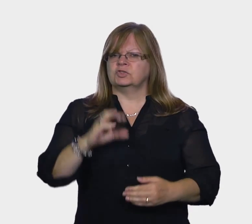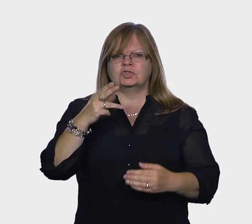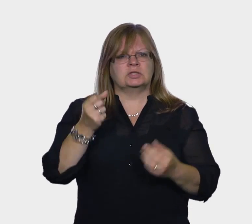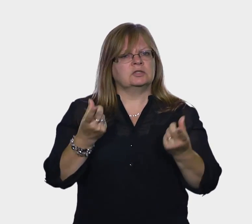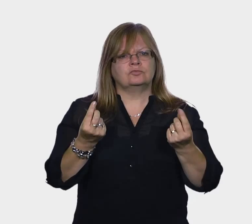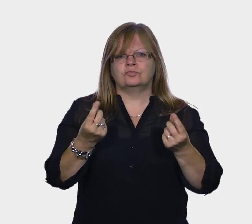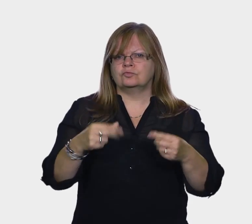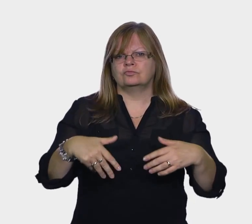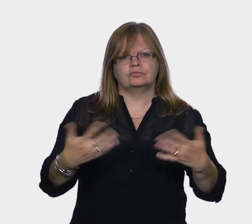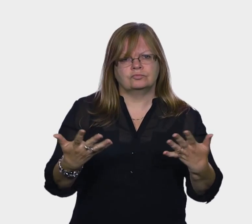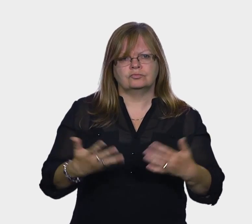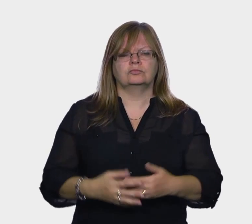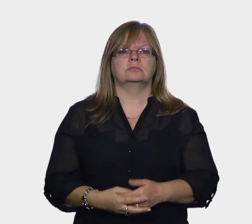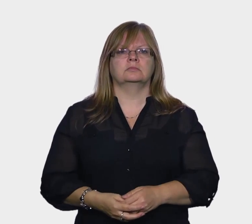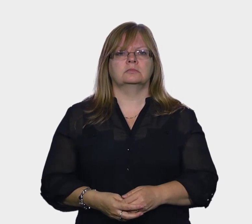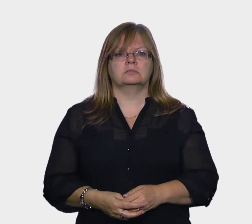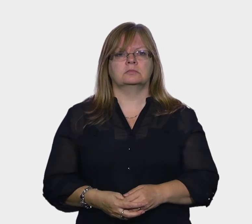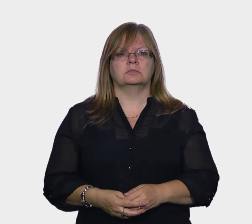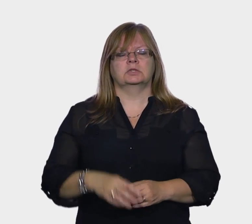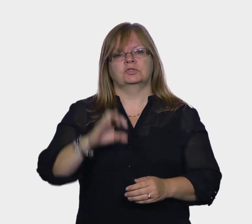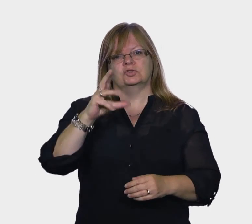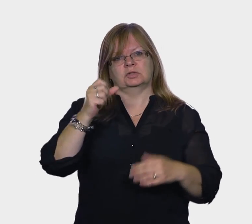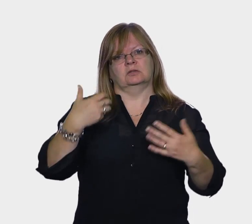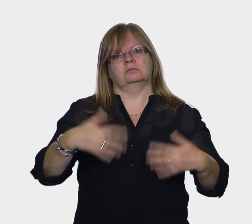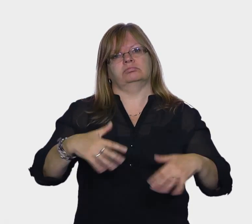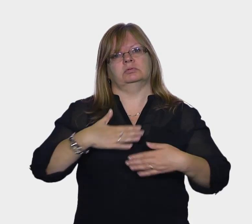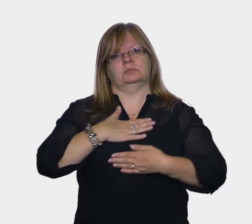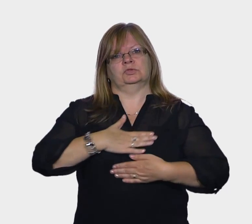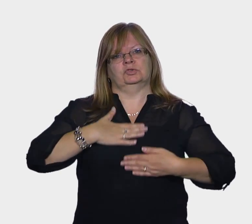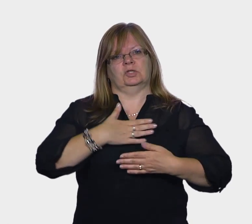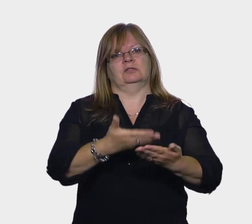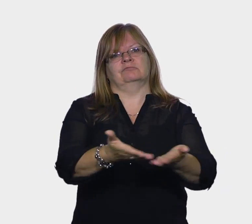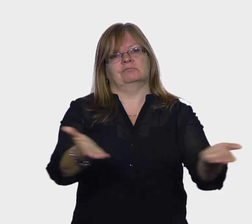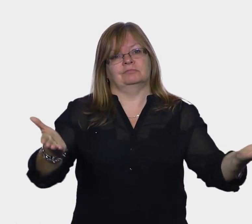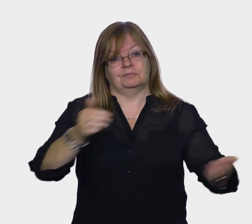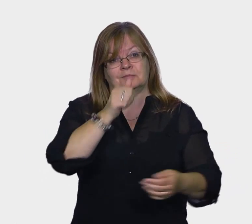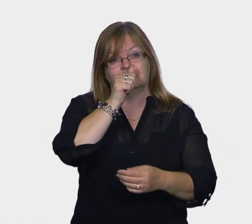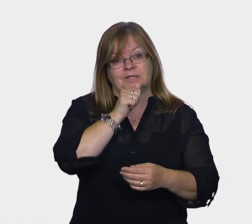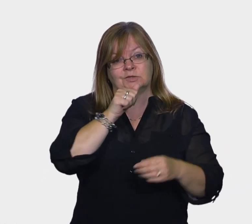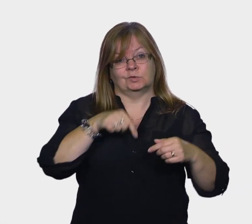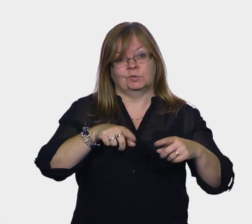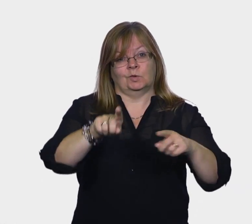What is CHS doing? CHS appreciates everyone’s patience